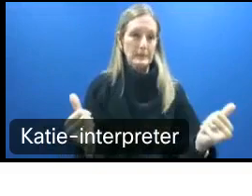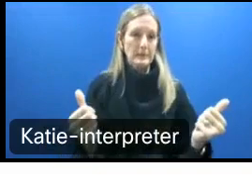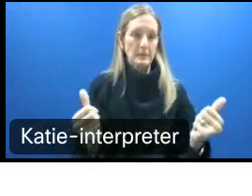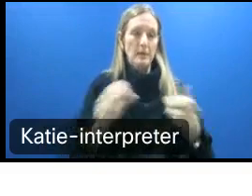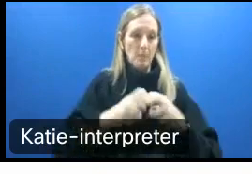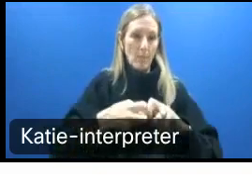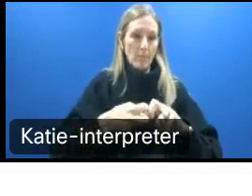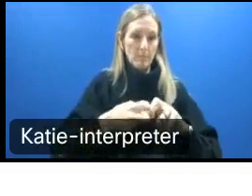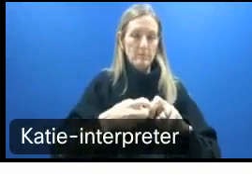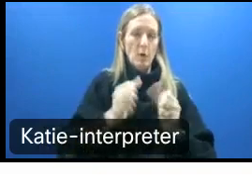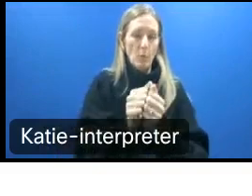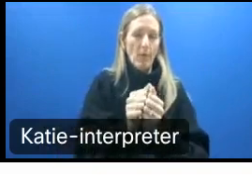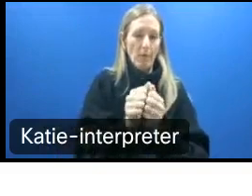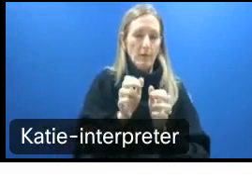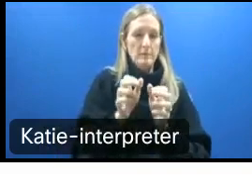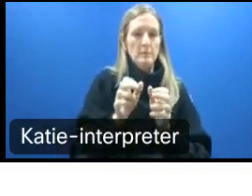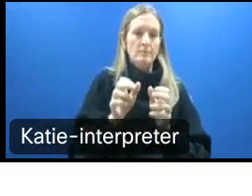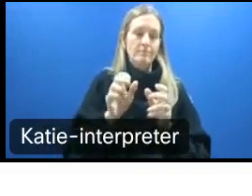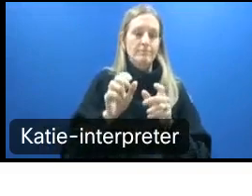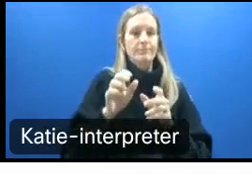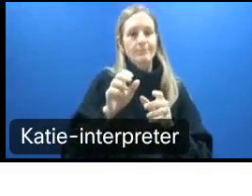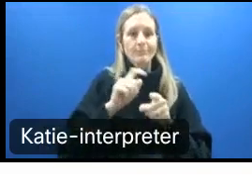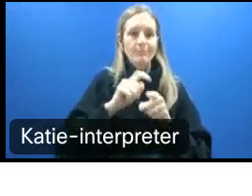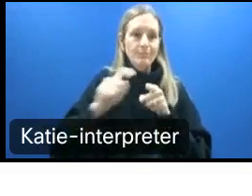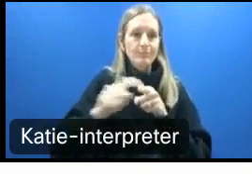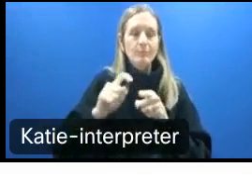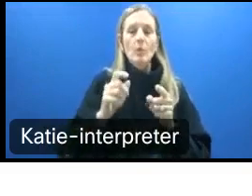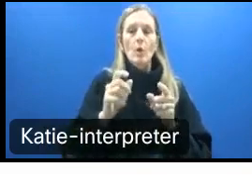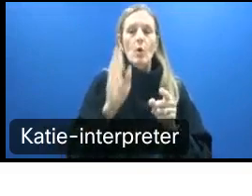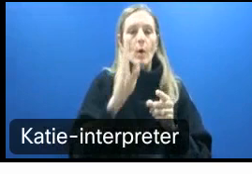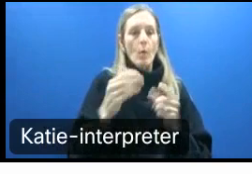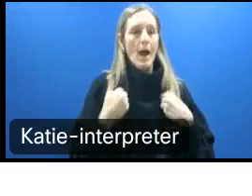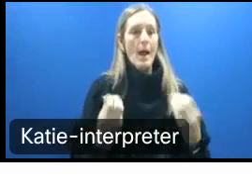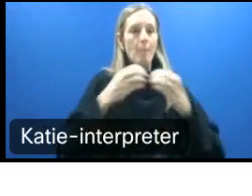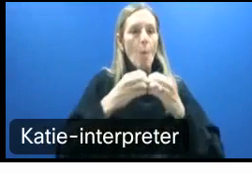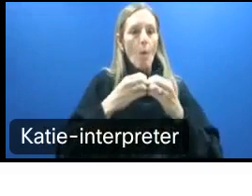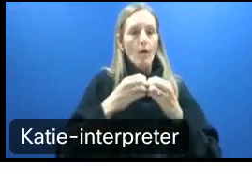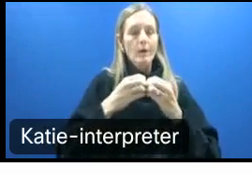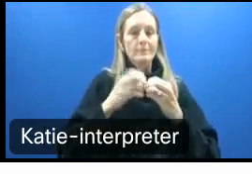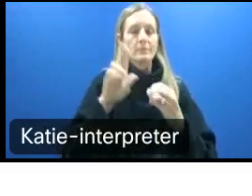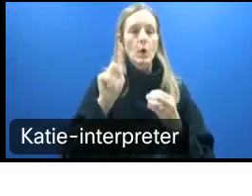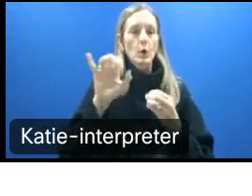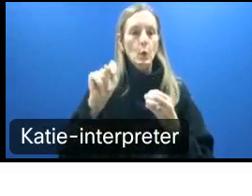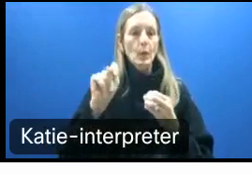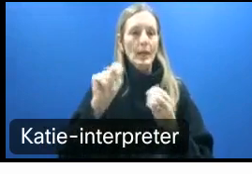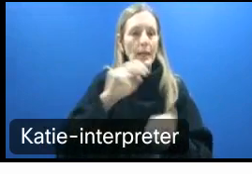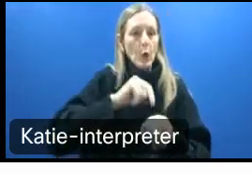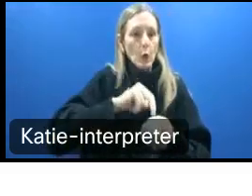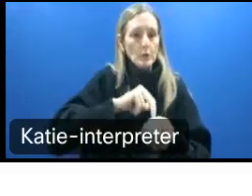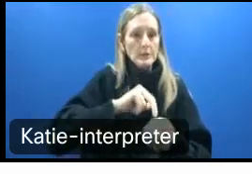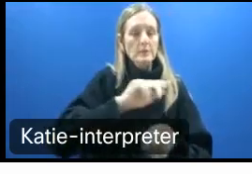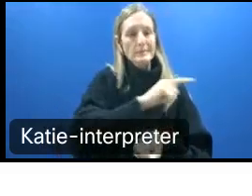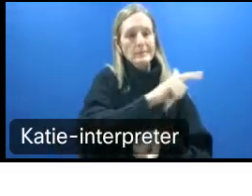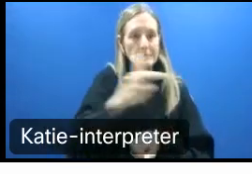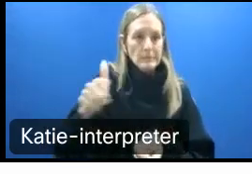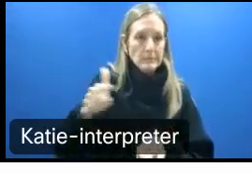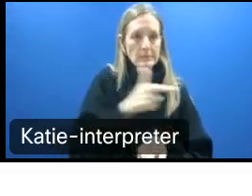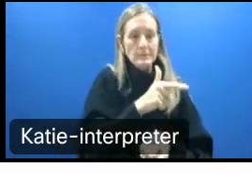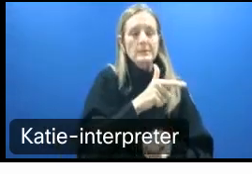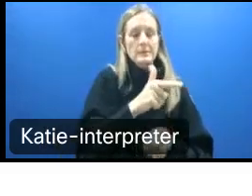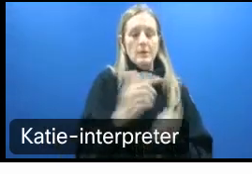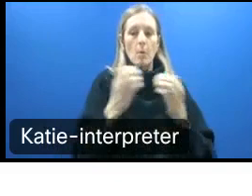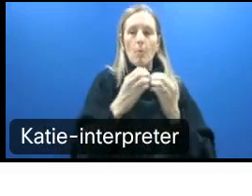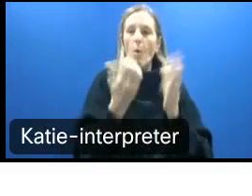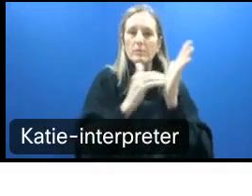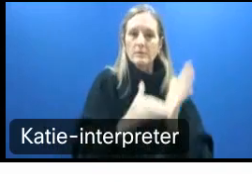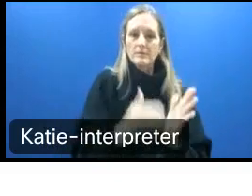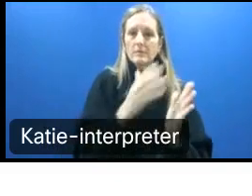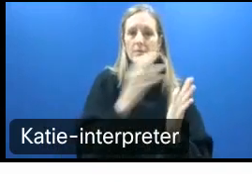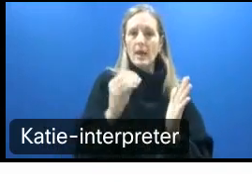Deals with frequent rounding by our unit nurse, leadership, our head nurse and, uh, the charge nurses on the on evening towards.